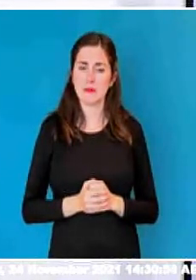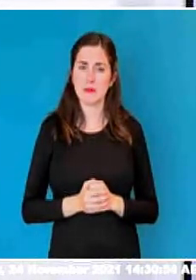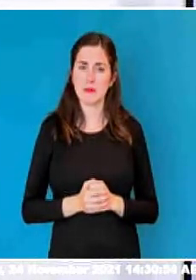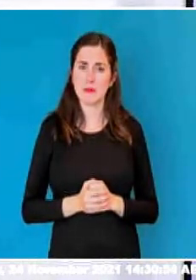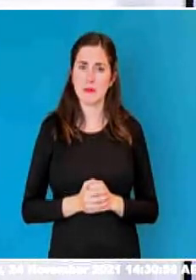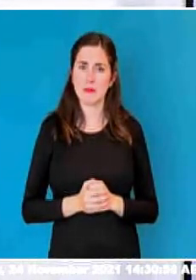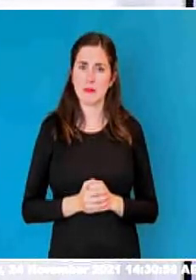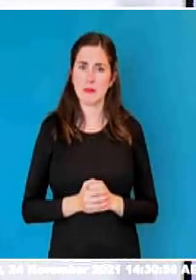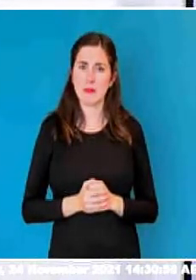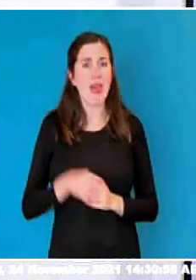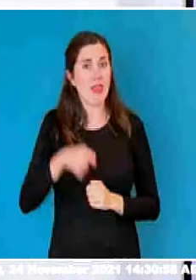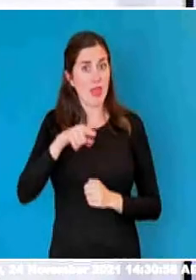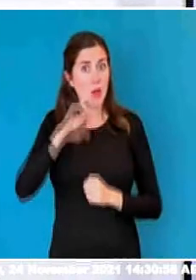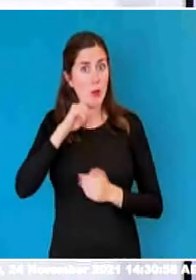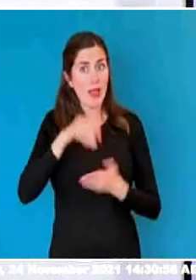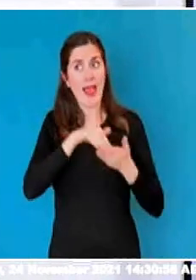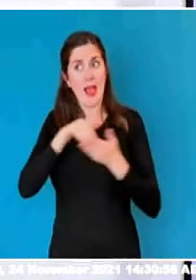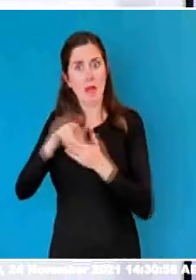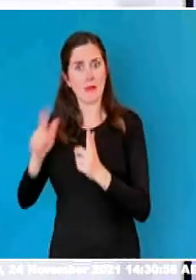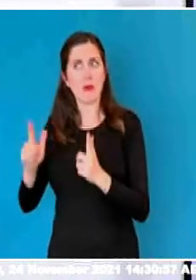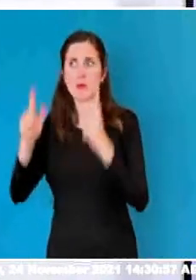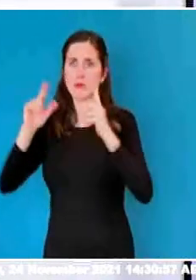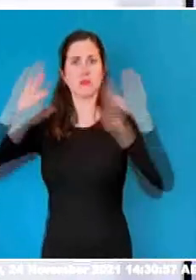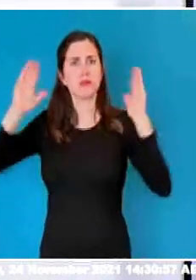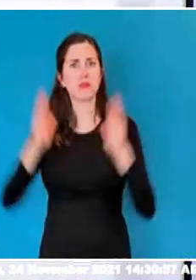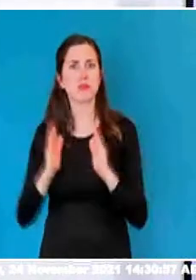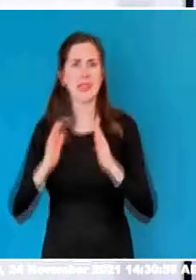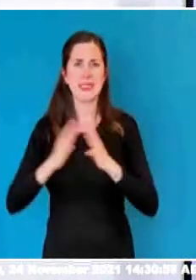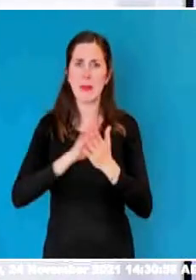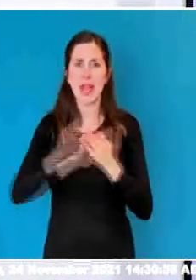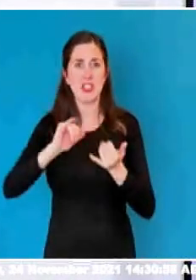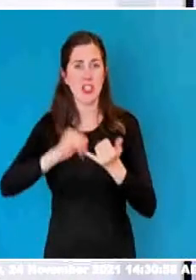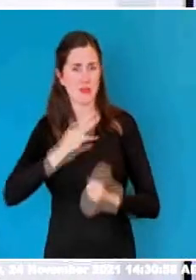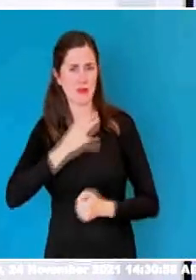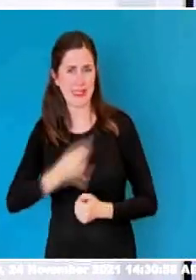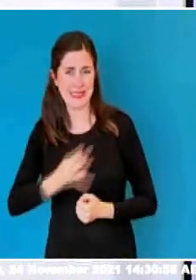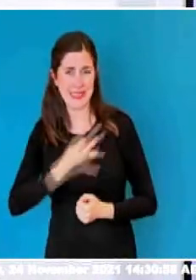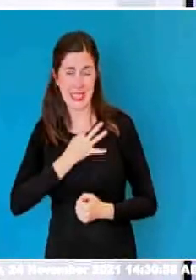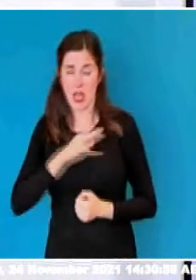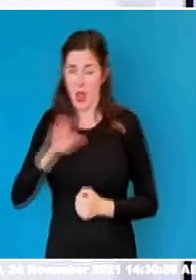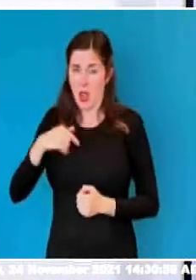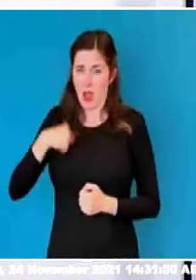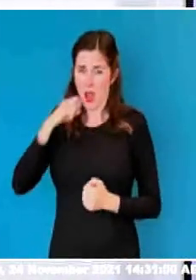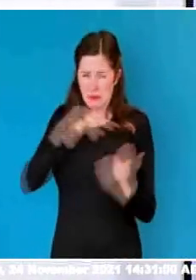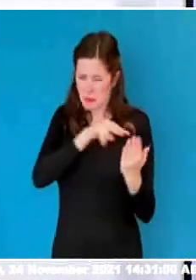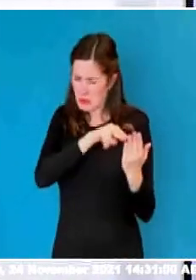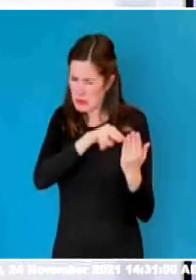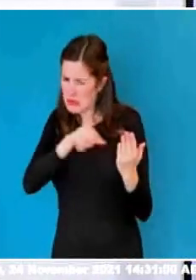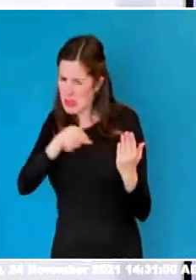Can I suggest to you that that reads, and I welcome you to correct me if I'm wrong in